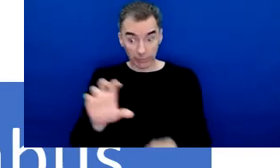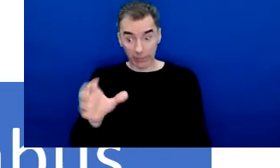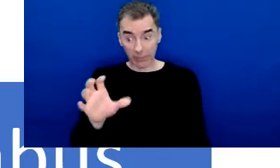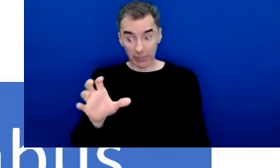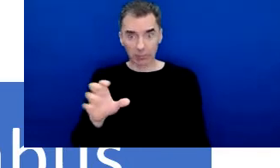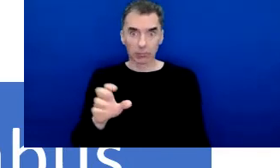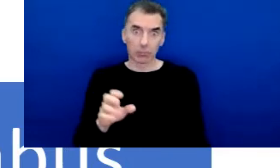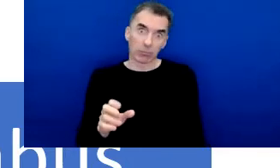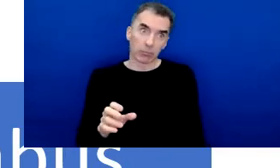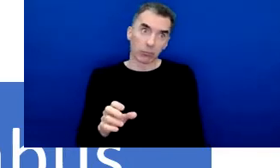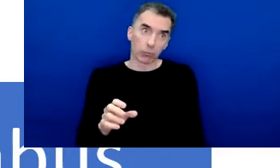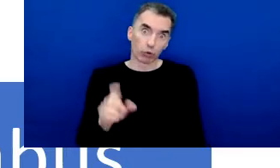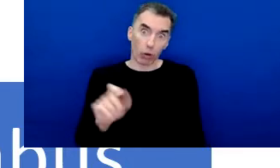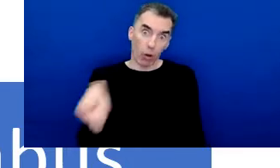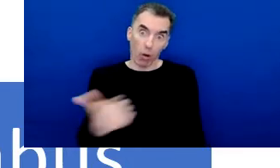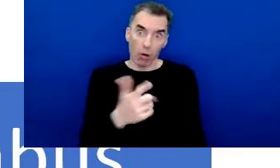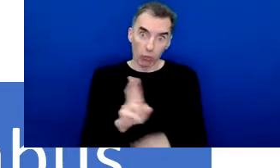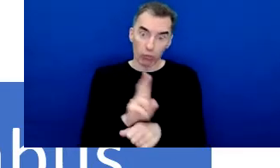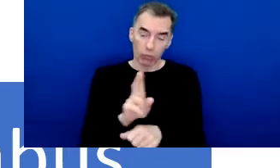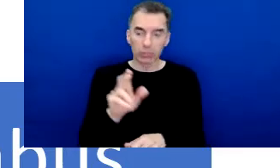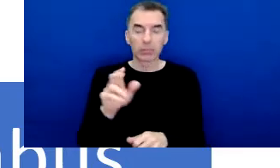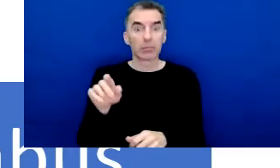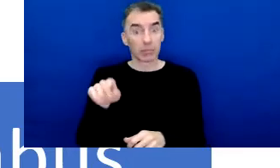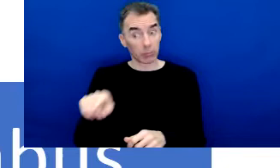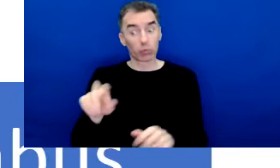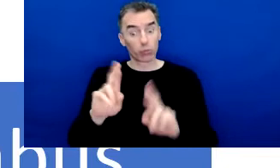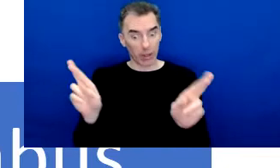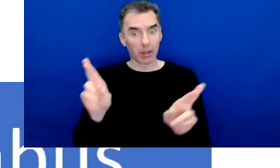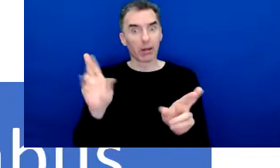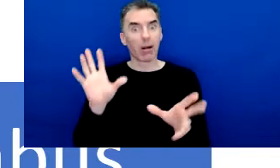Now, simple syllabus is embedded into canvas, and it's the software